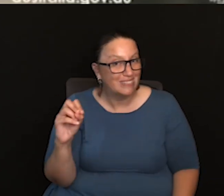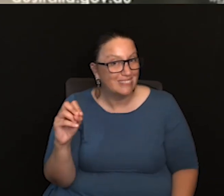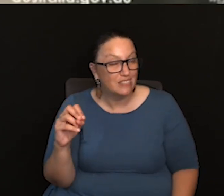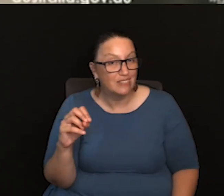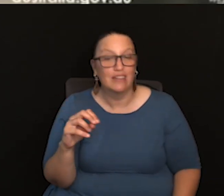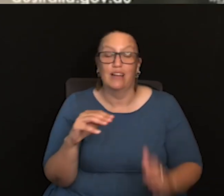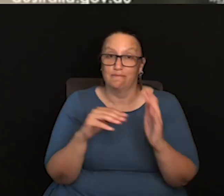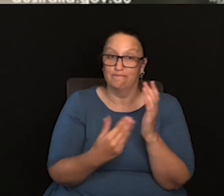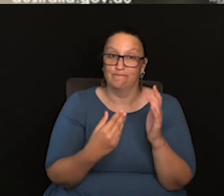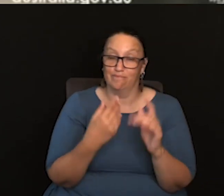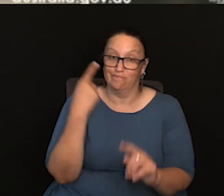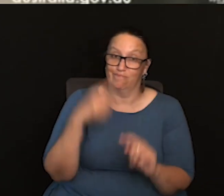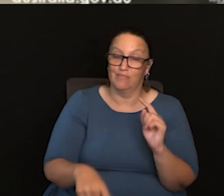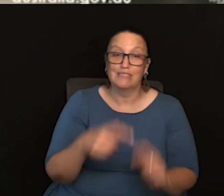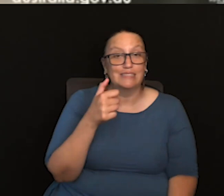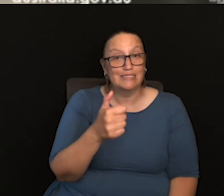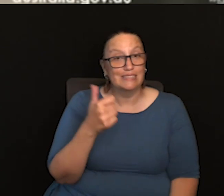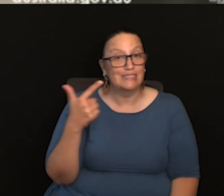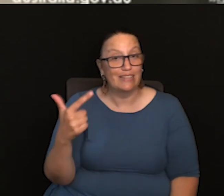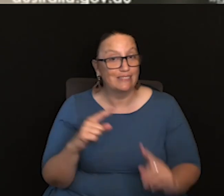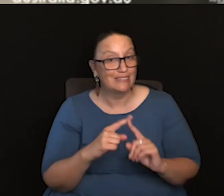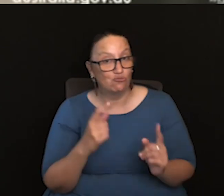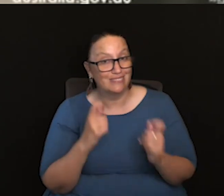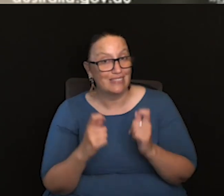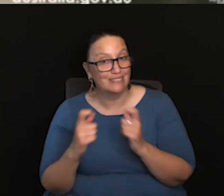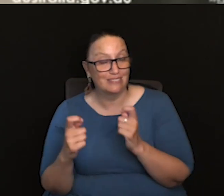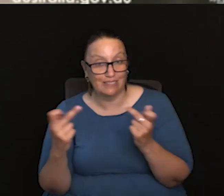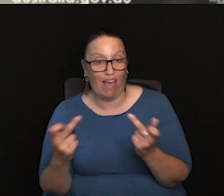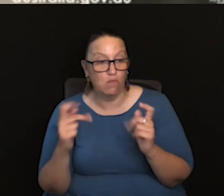from a home-care or self-testing perspective from November.